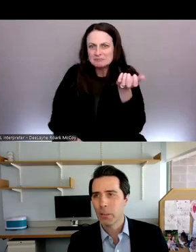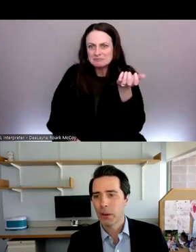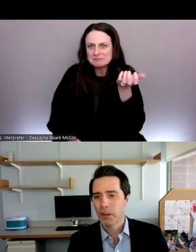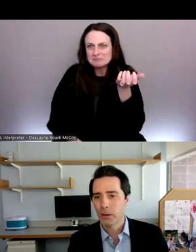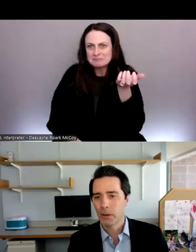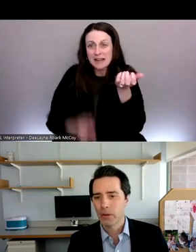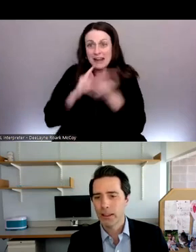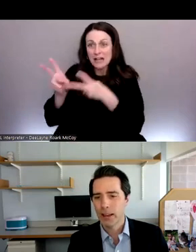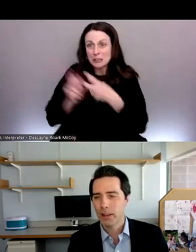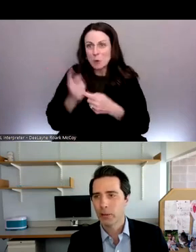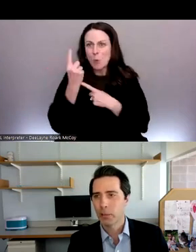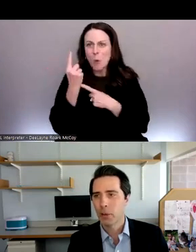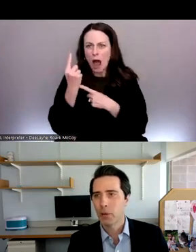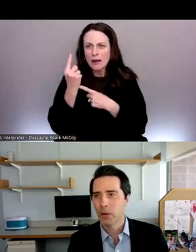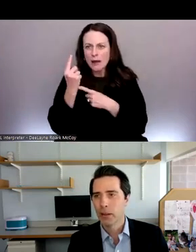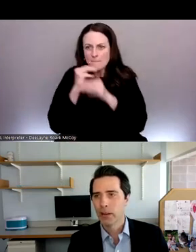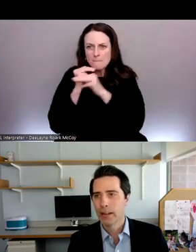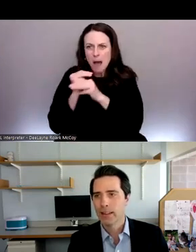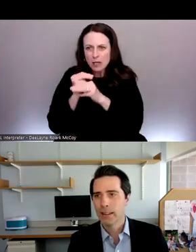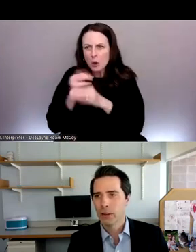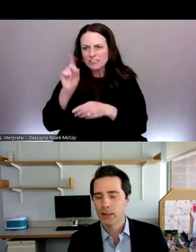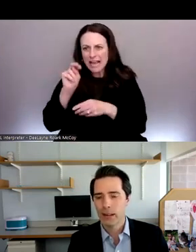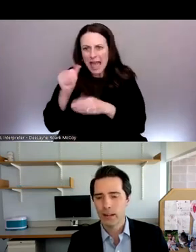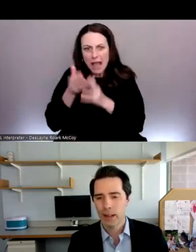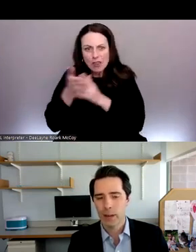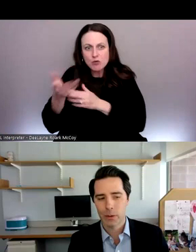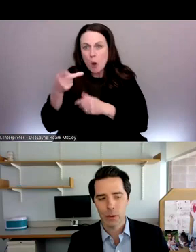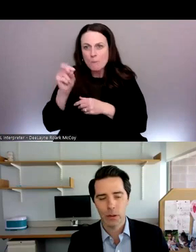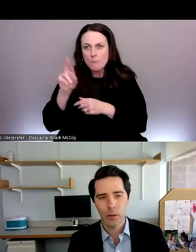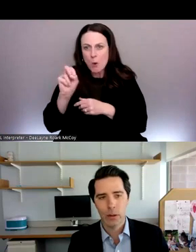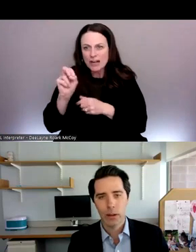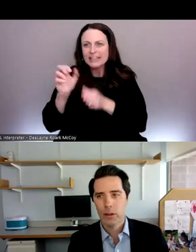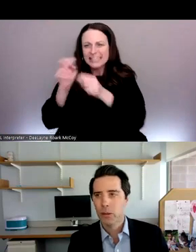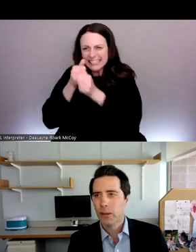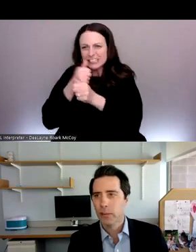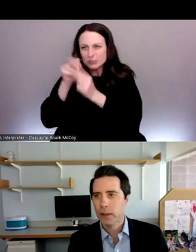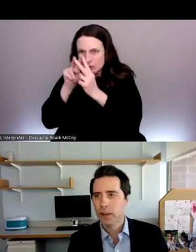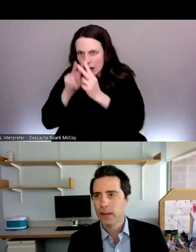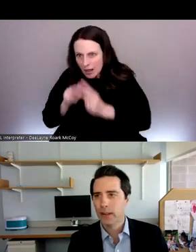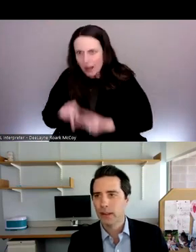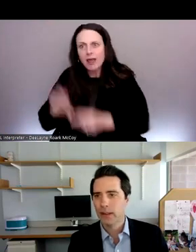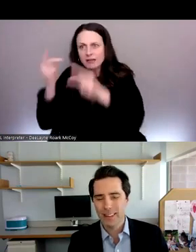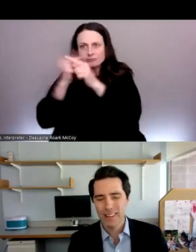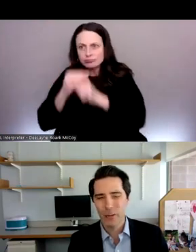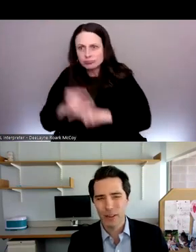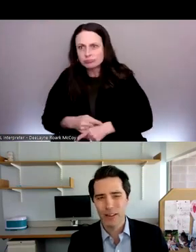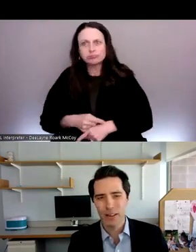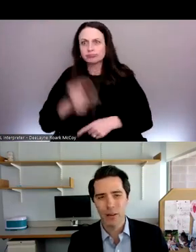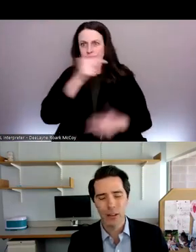single molecule of DNA through a pore and sequences at a time so the new new